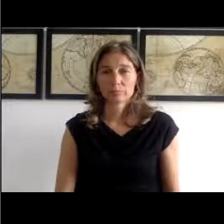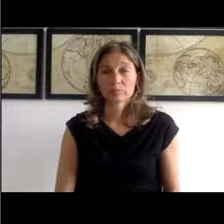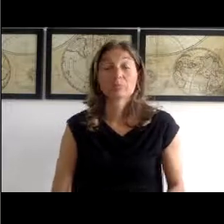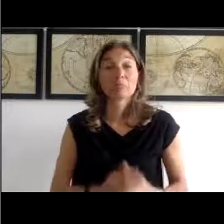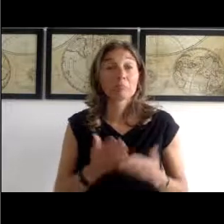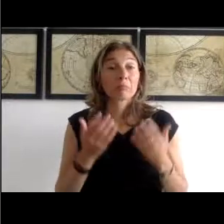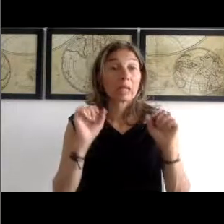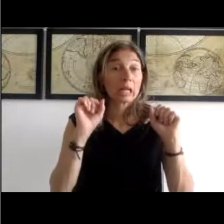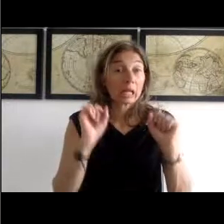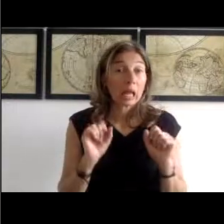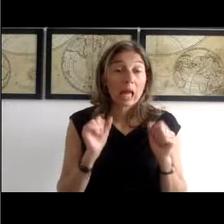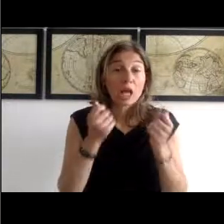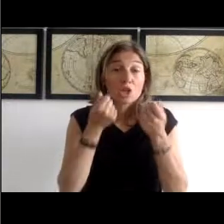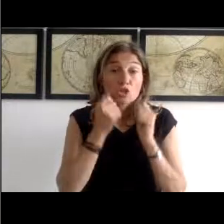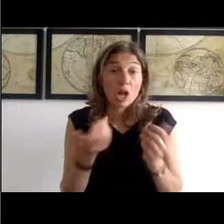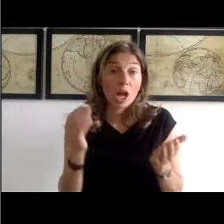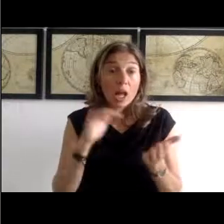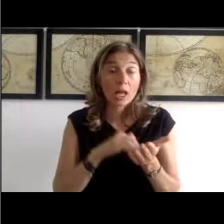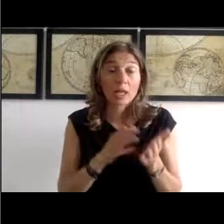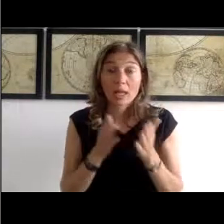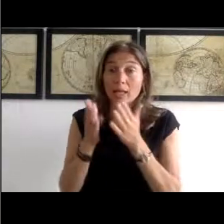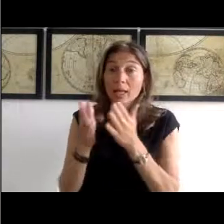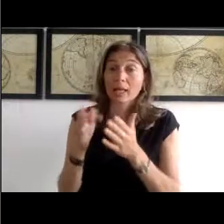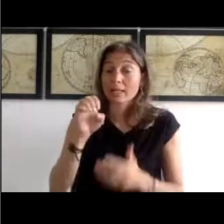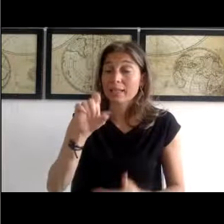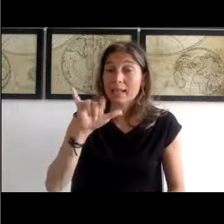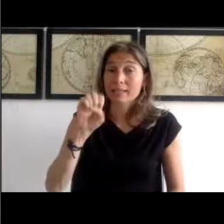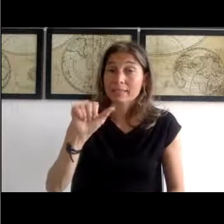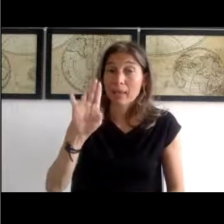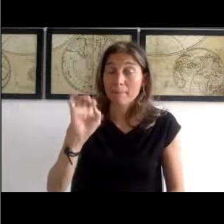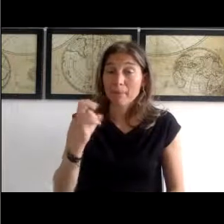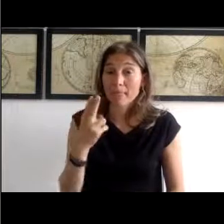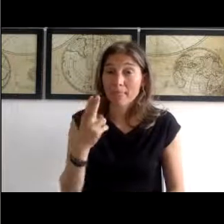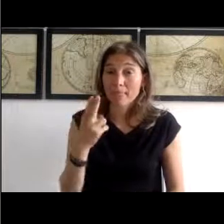And my first, the thing I was afraid of before going there,